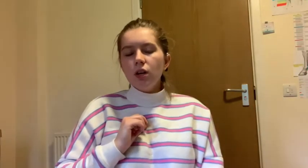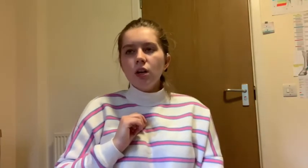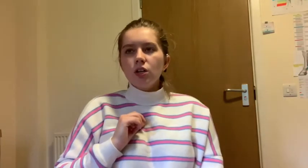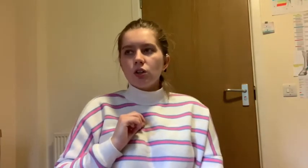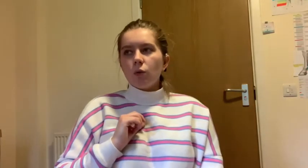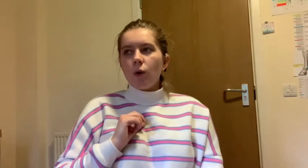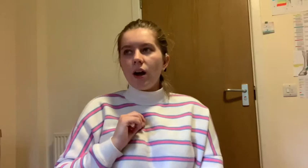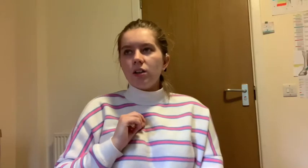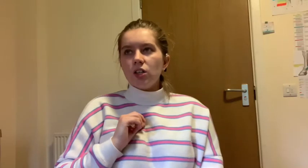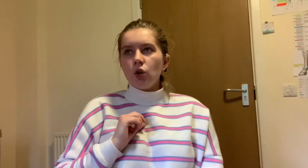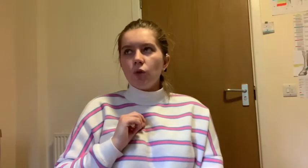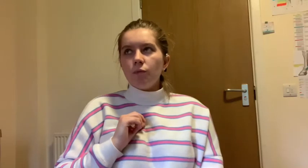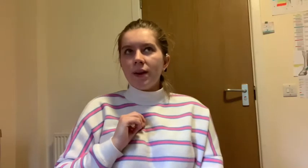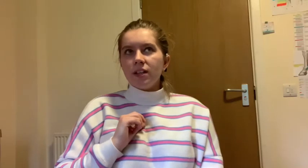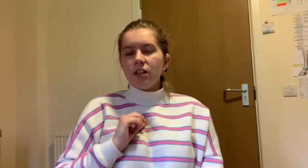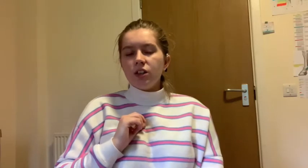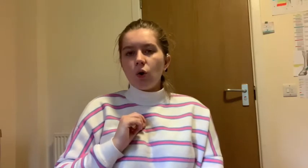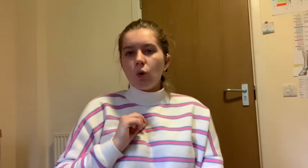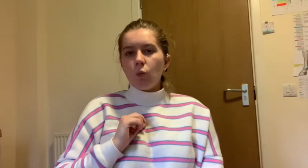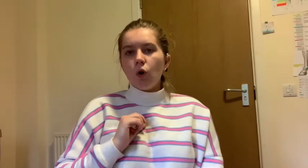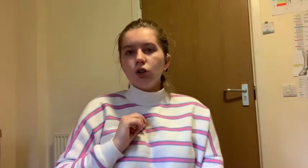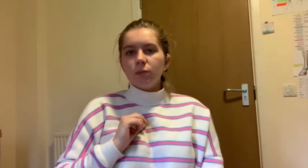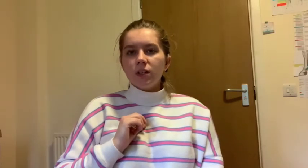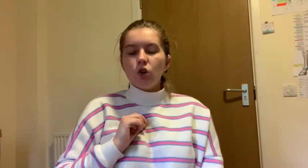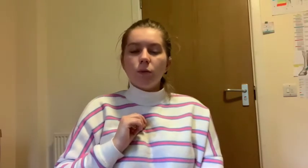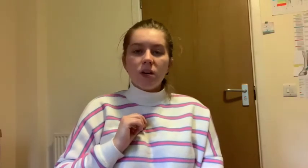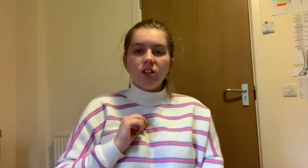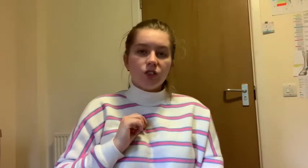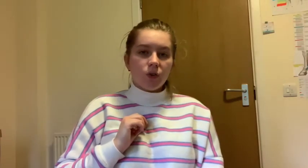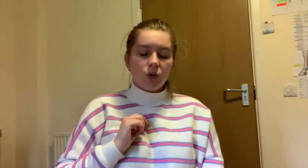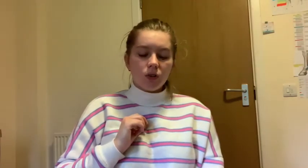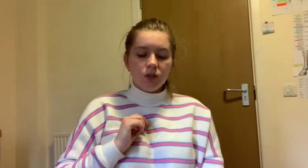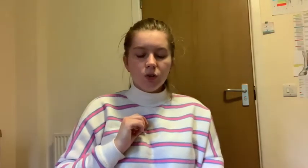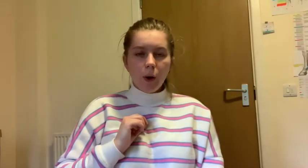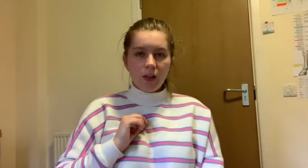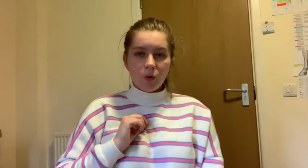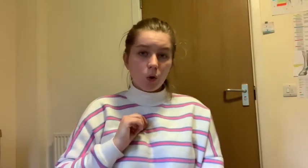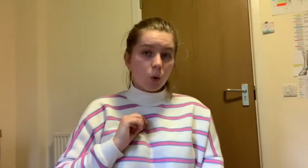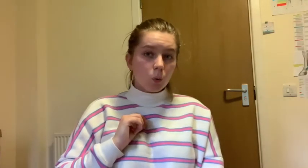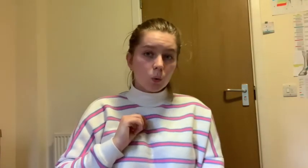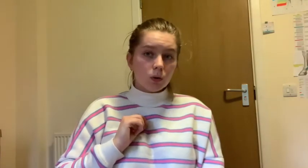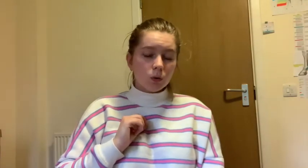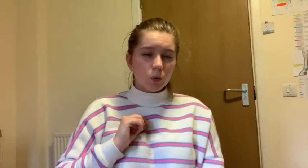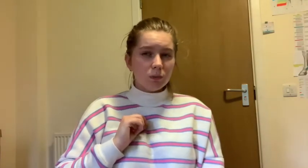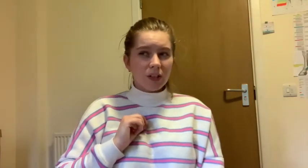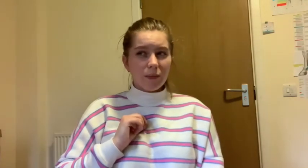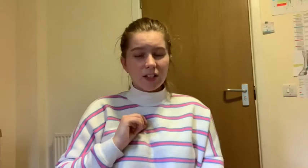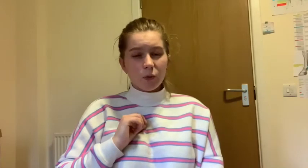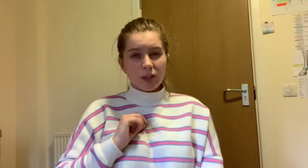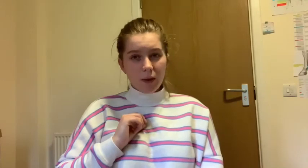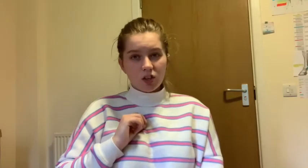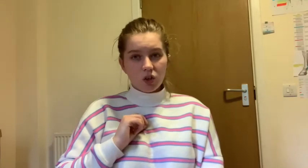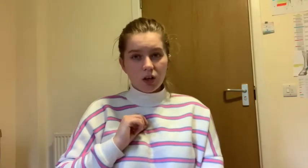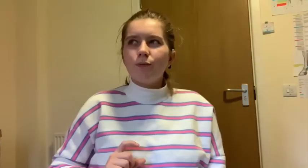so I basically just thought, what is another meaning to "Funk" So I thought the word "Cool" would be the best word to match it.